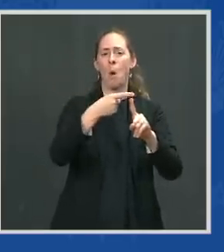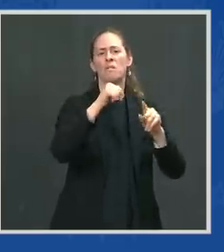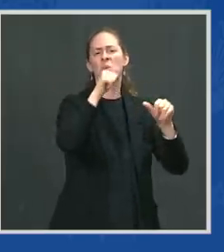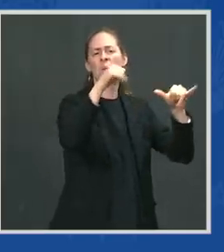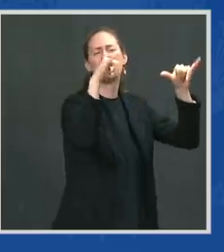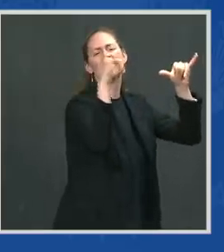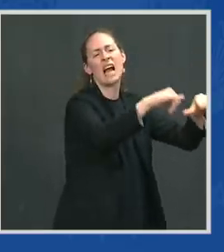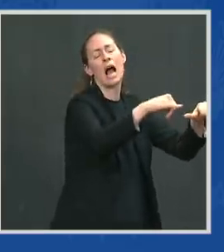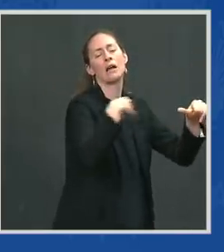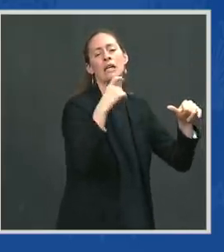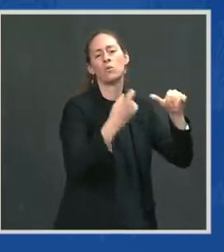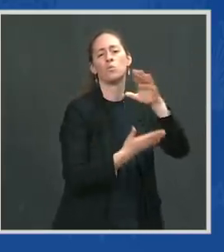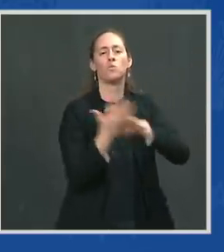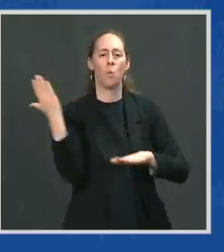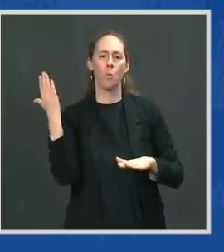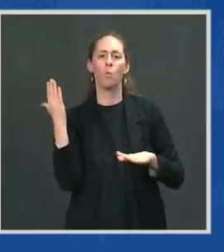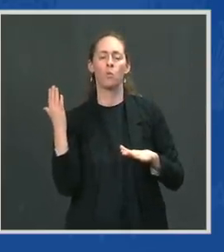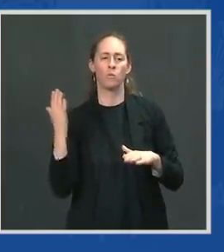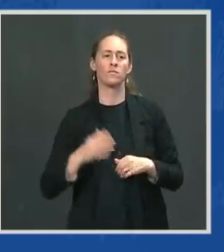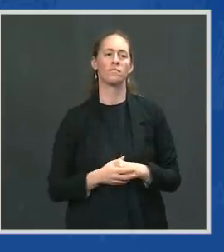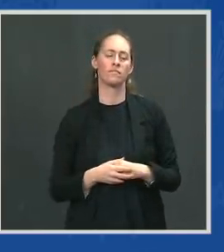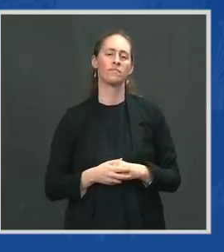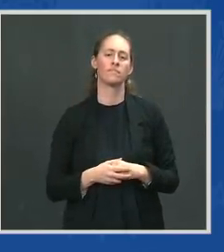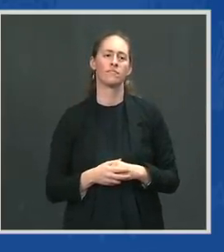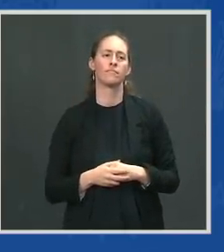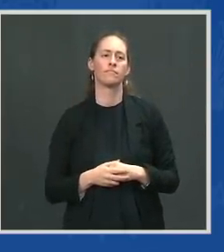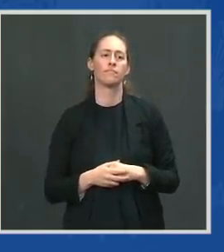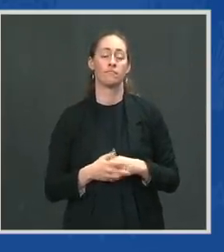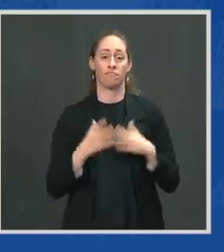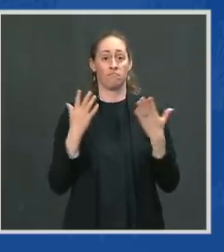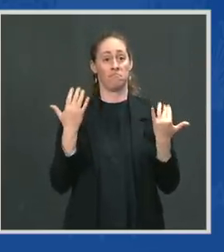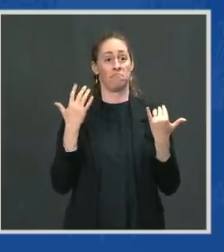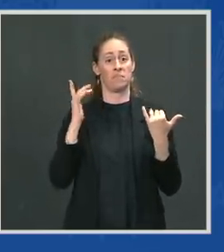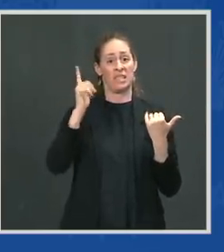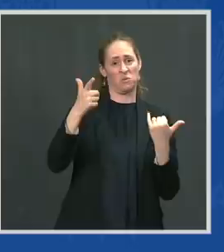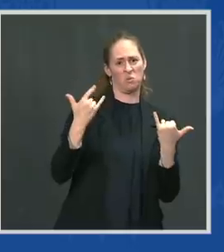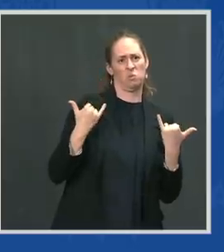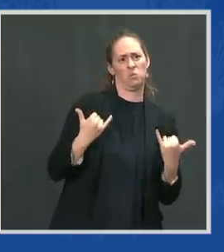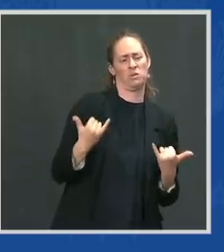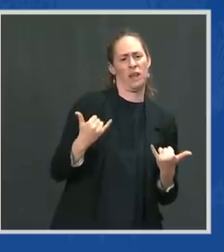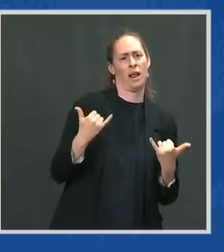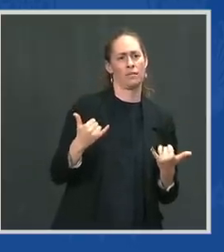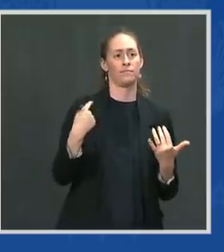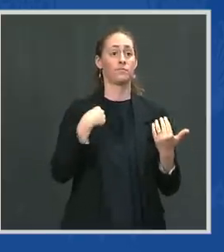The fact is that, later today, I'm going to visit Arlington National Cemetery,